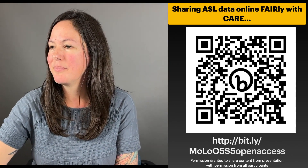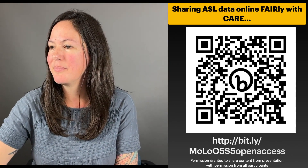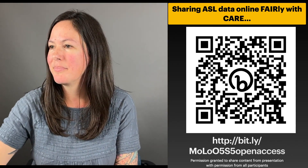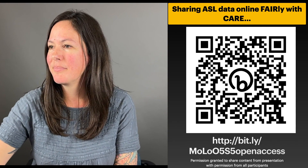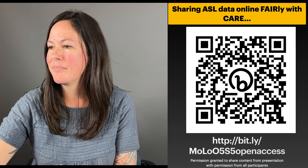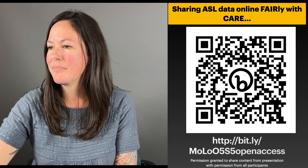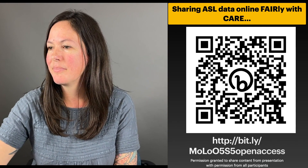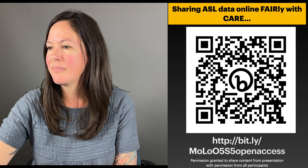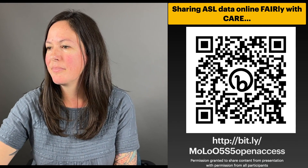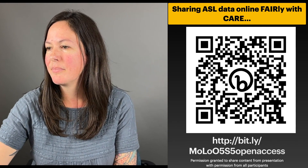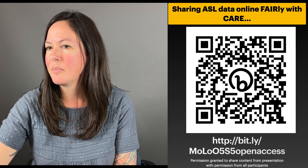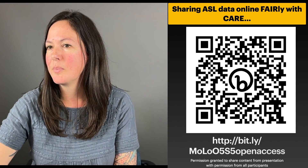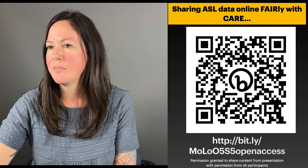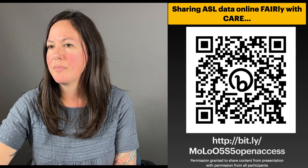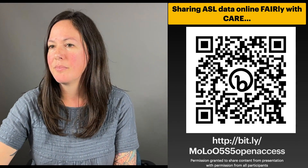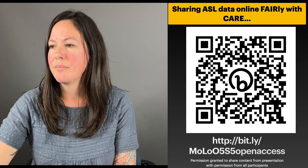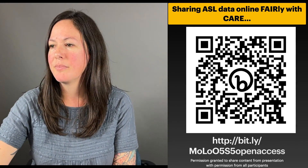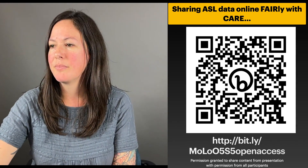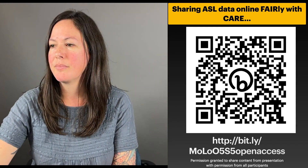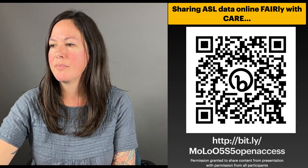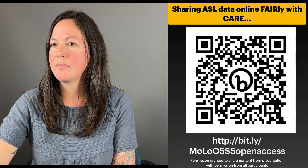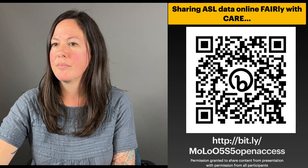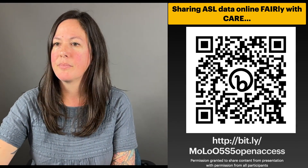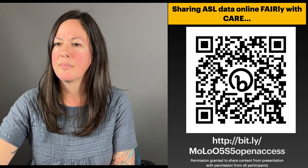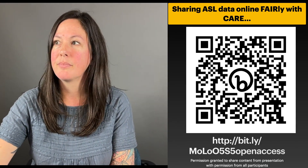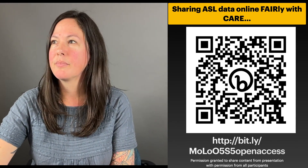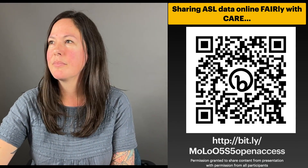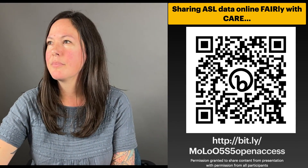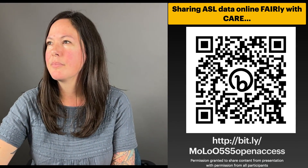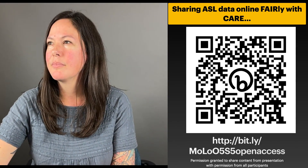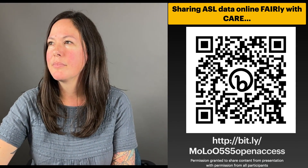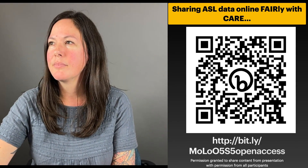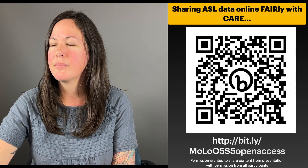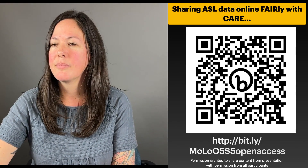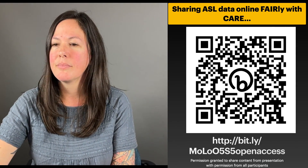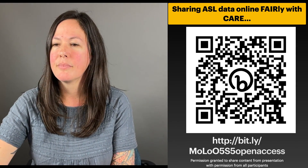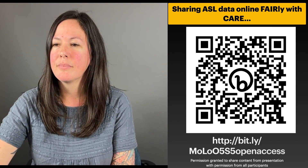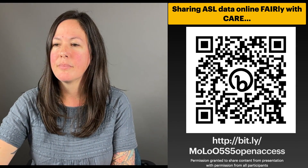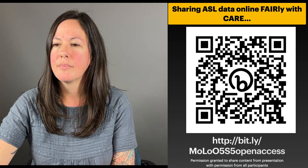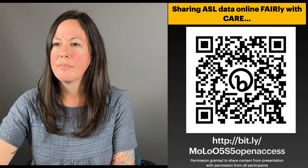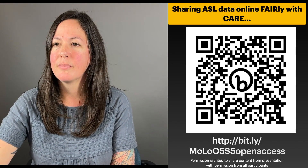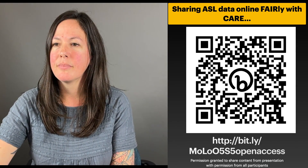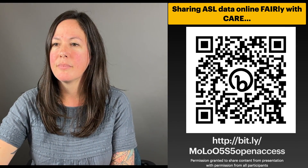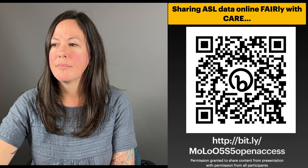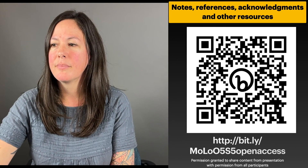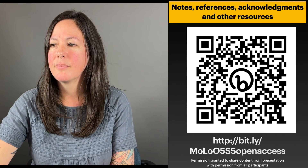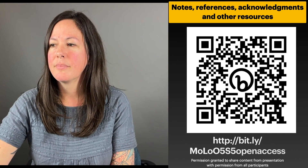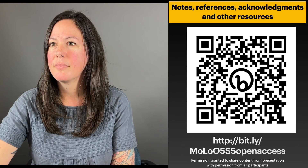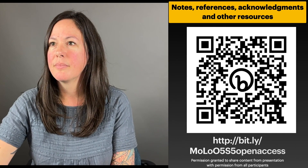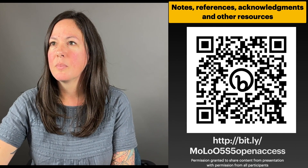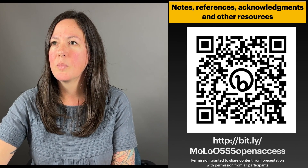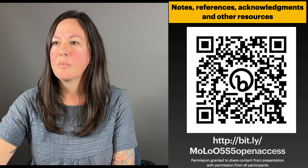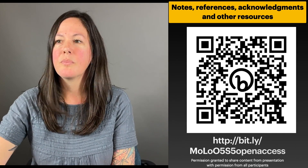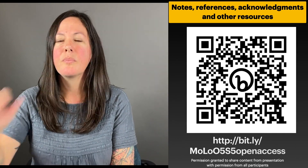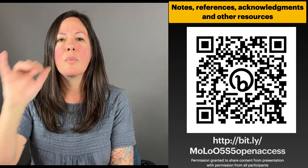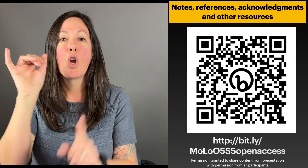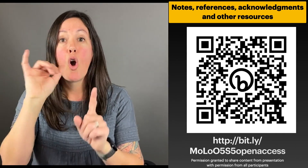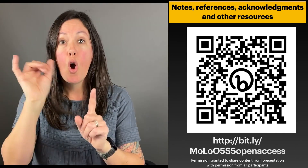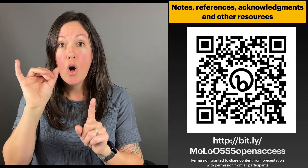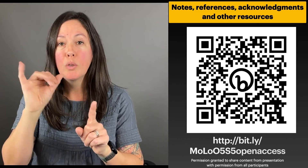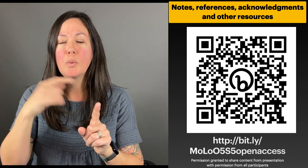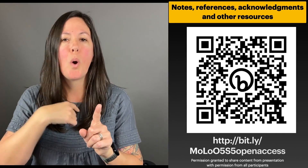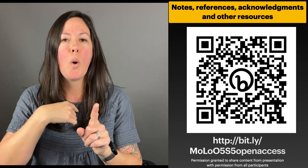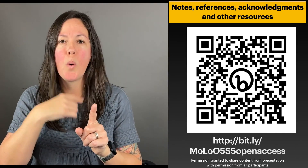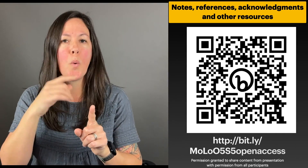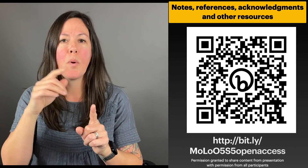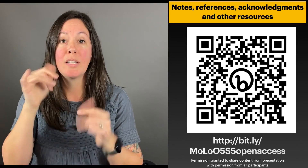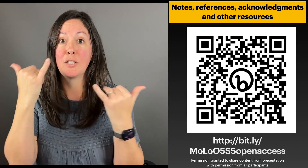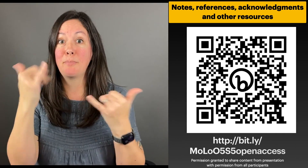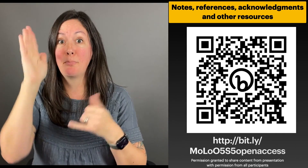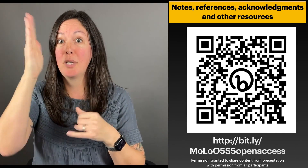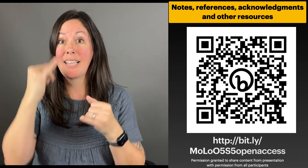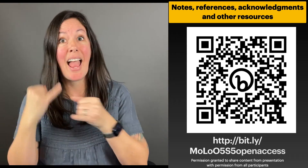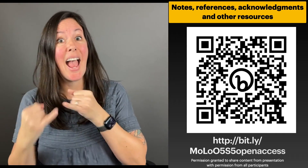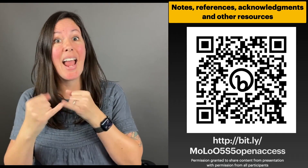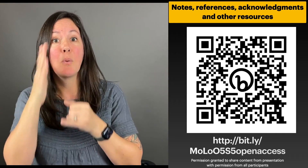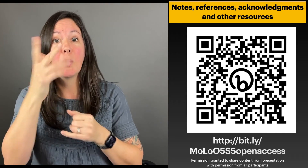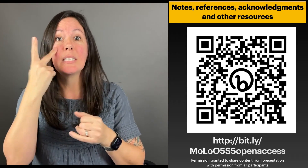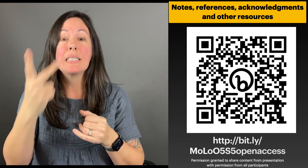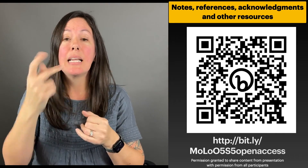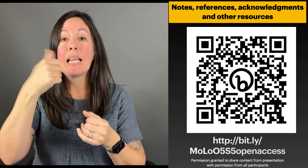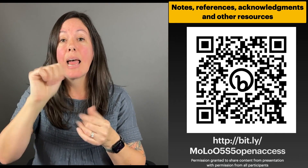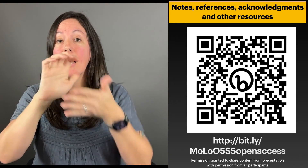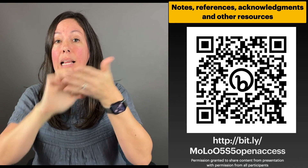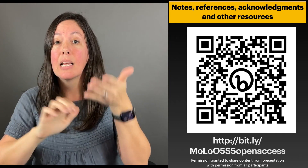Anyone who is pictured in my presentation has given explicit permission to share.